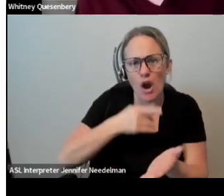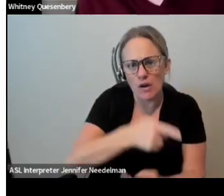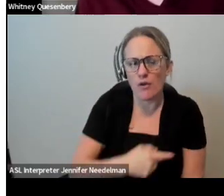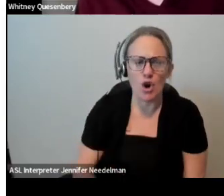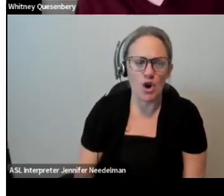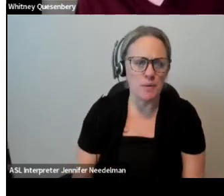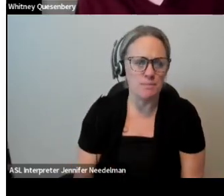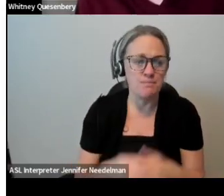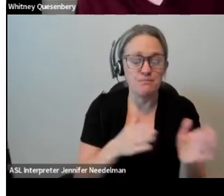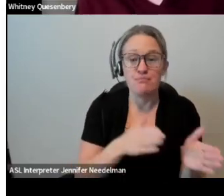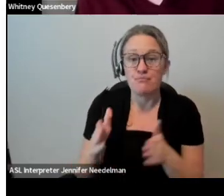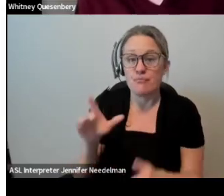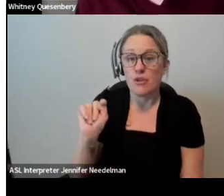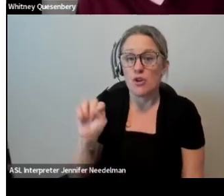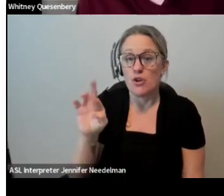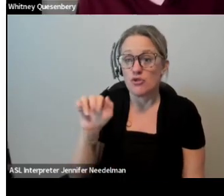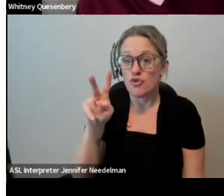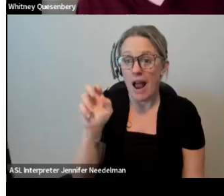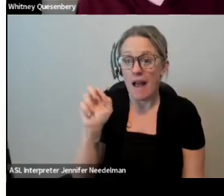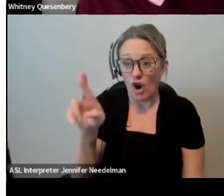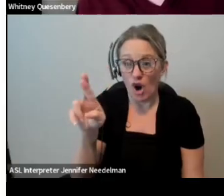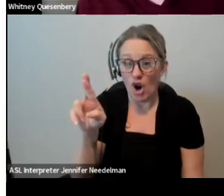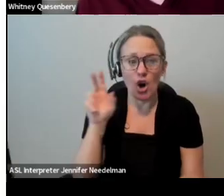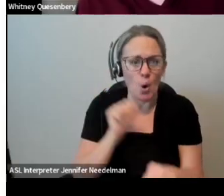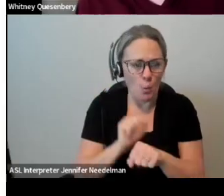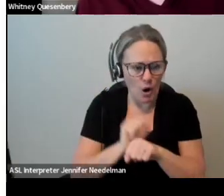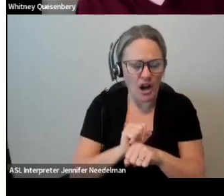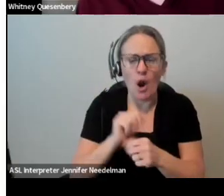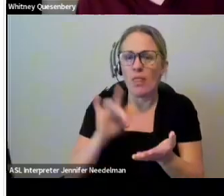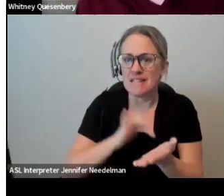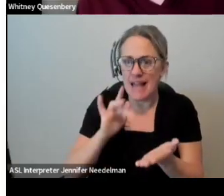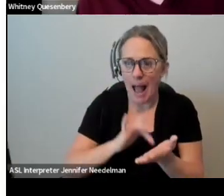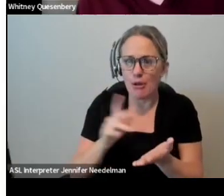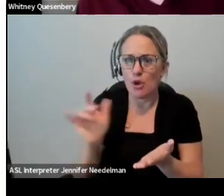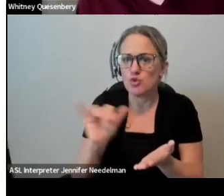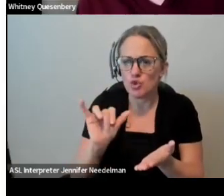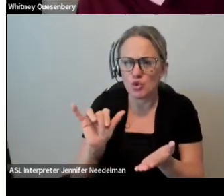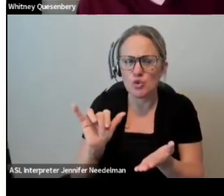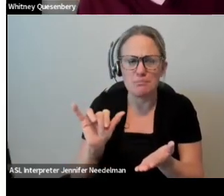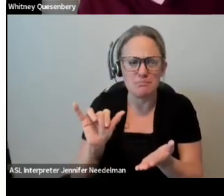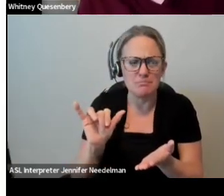We have Trevor, who also is working on a tablet that seems to be, have a very simple screen